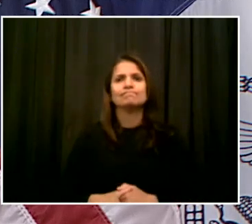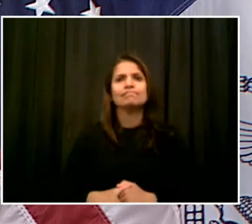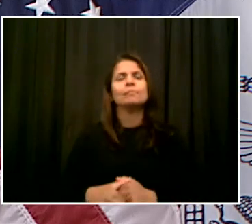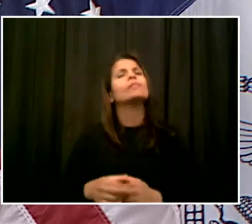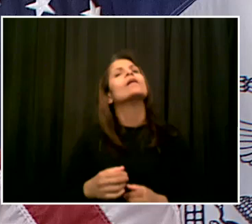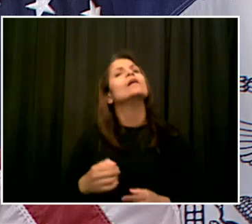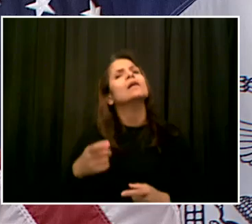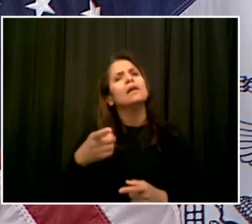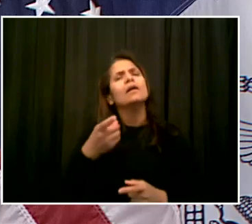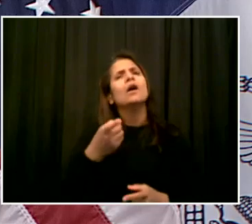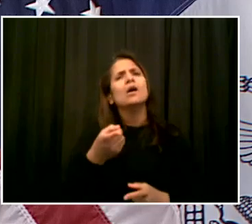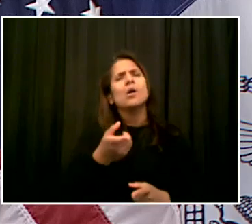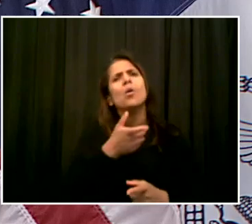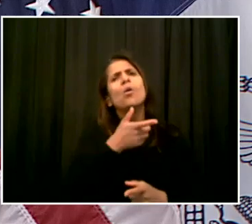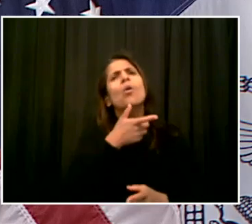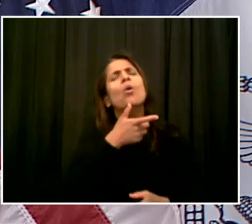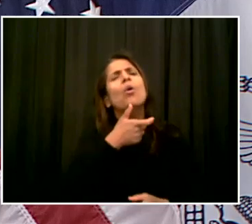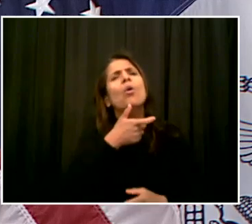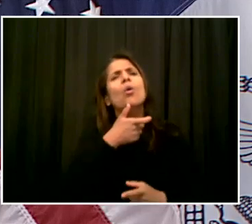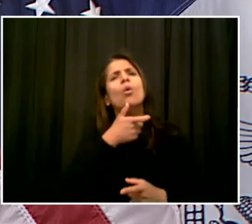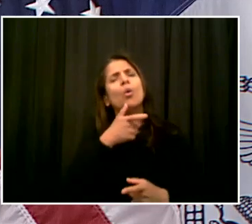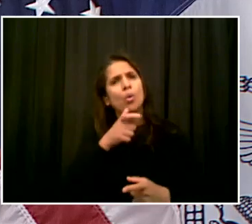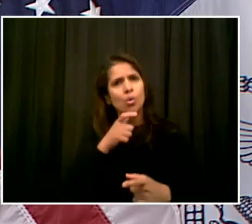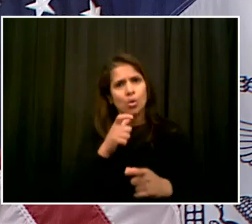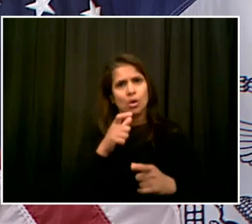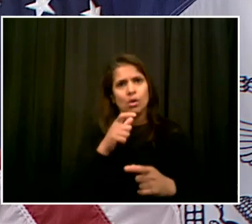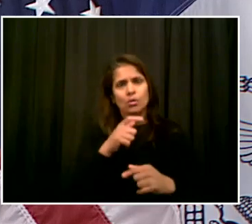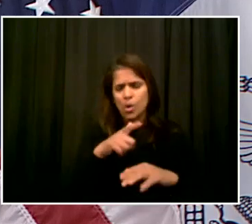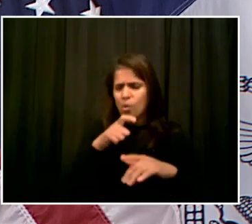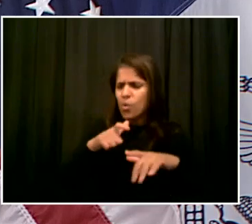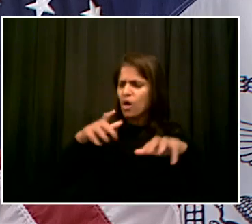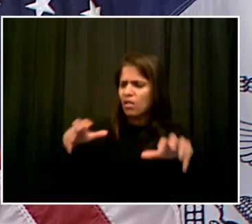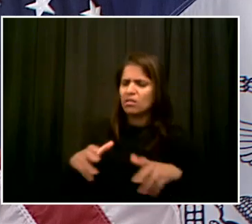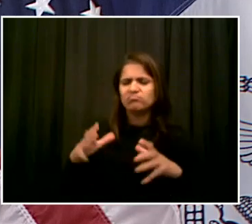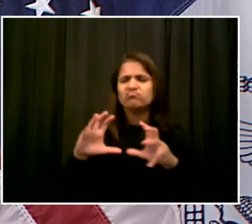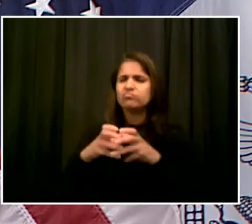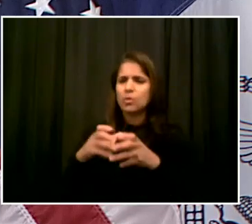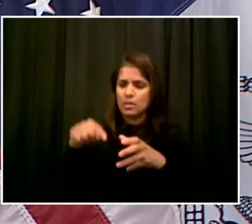TO TELL US WHO